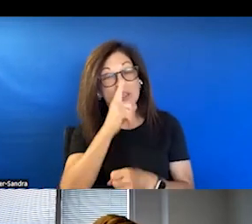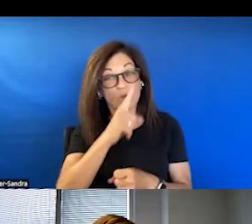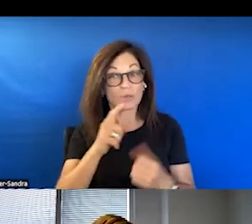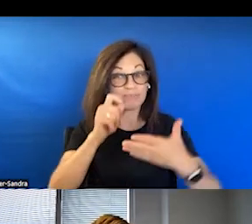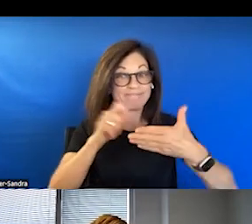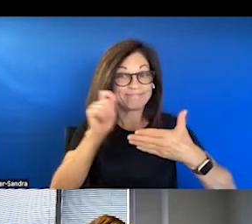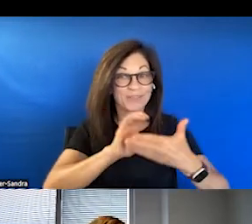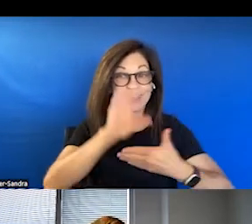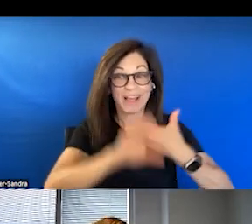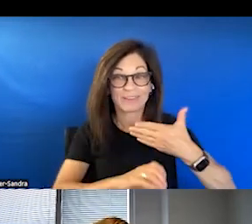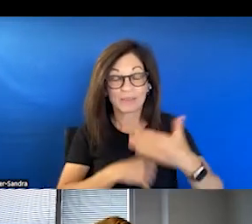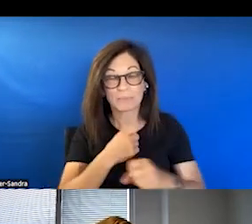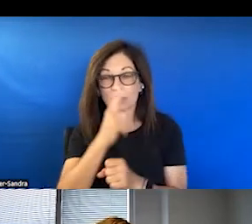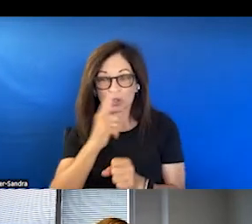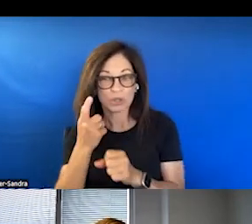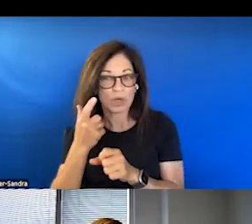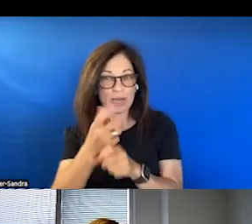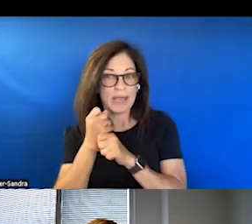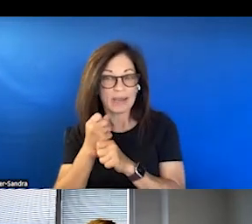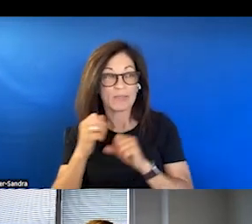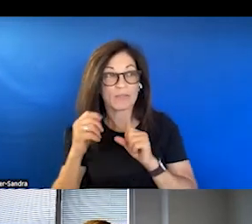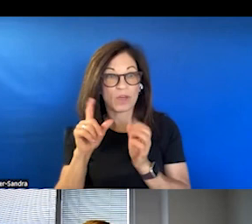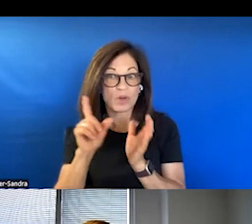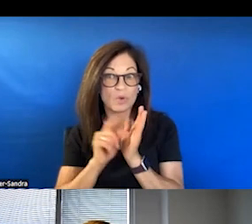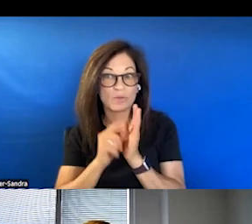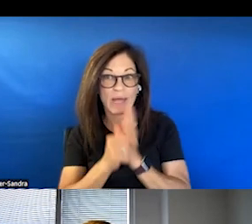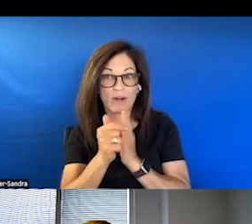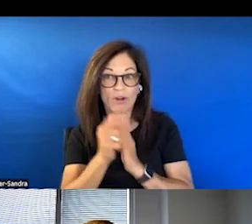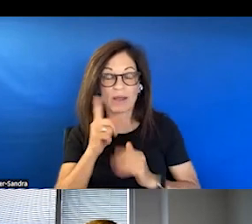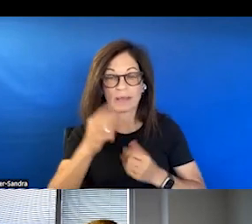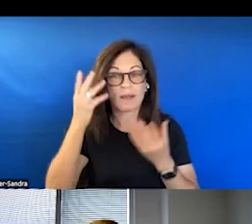MAKE SURE YOU ARE RECEIVING THE, THE NEWS LETTER AND THE UPDATES. SO THAT YOU CAN, STAY